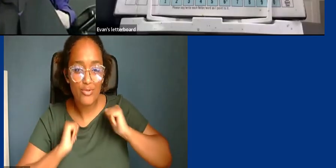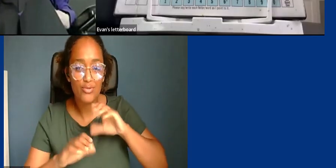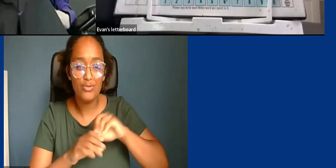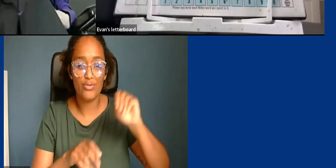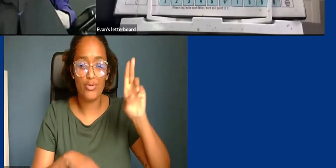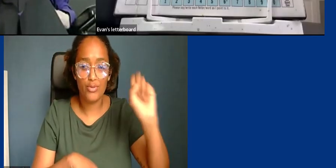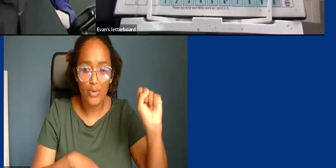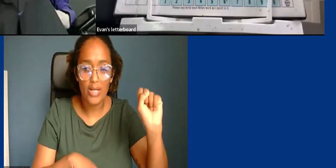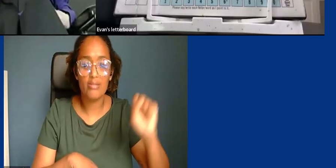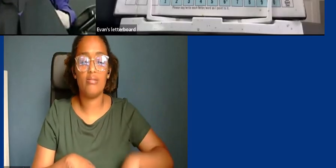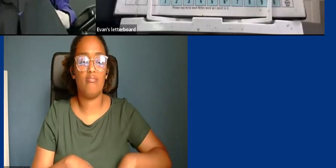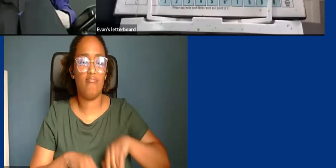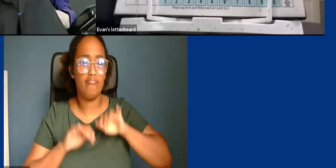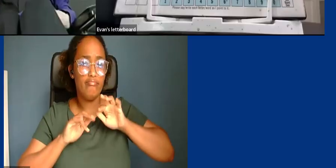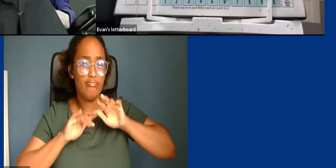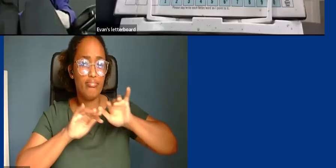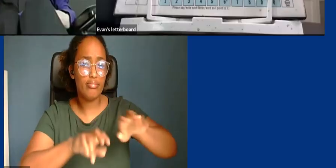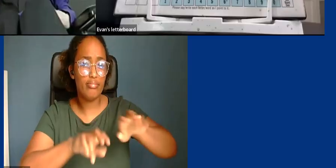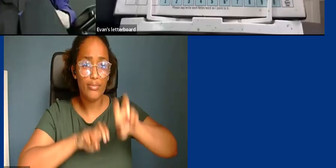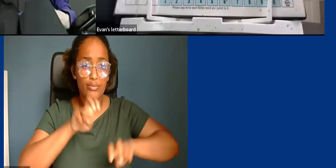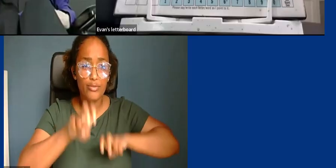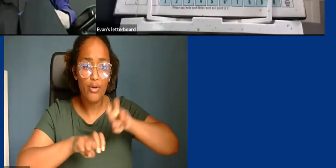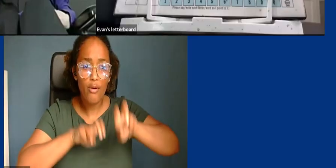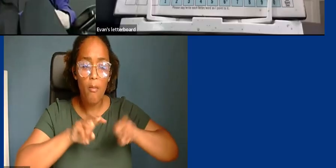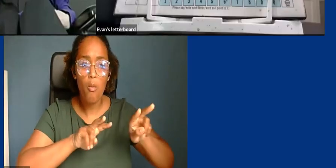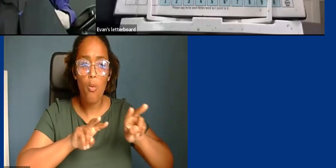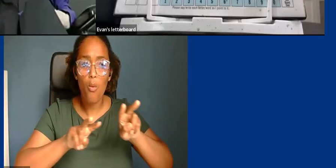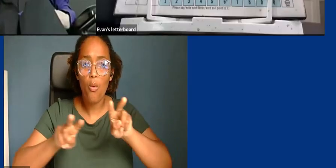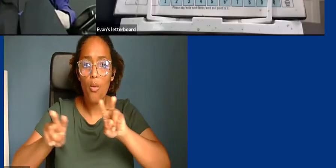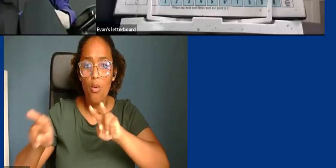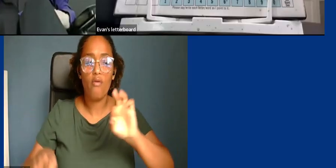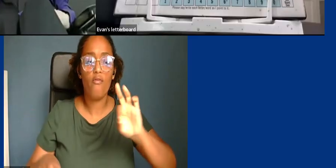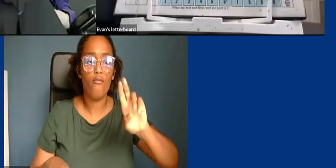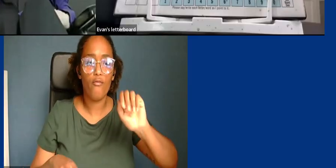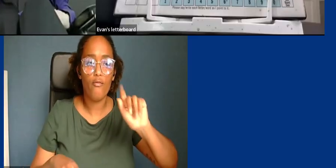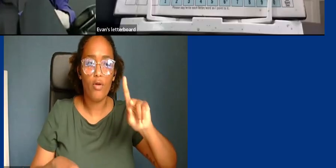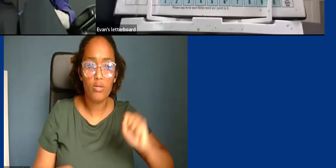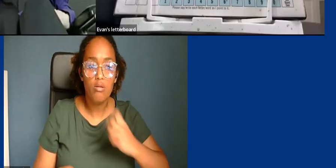They came to gawk at freaks, savages, and geeks.